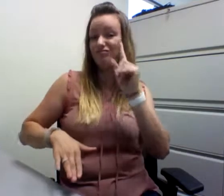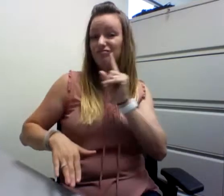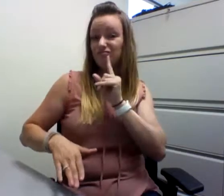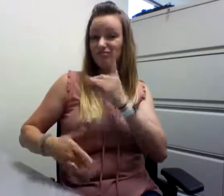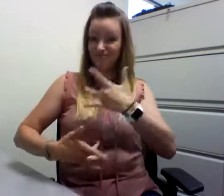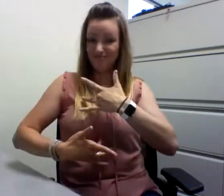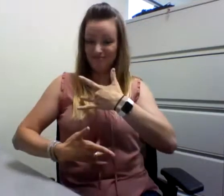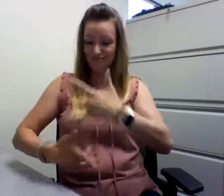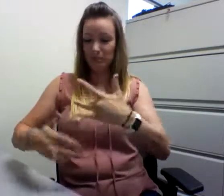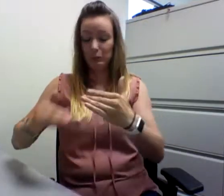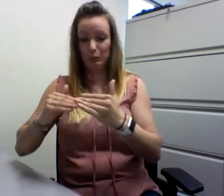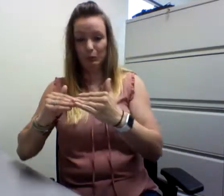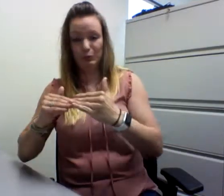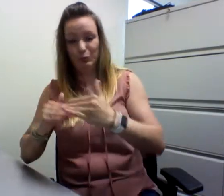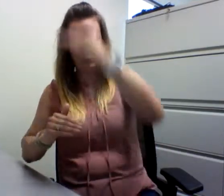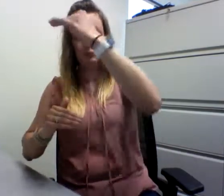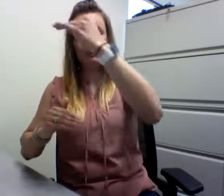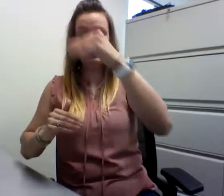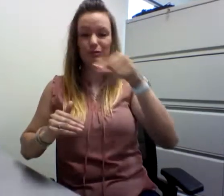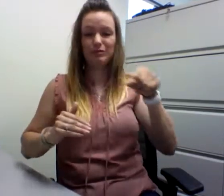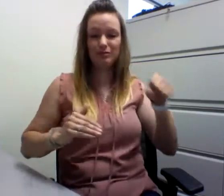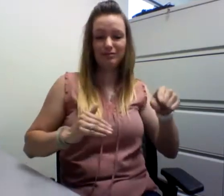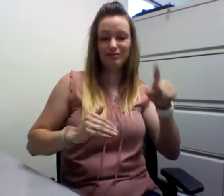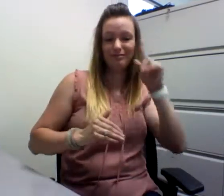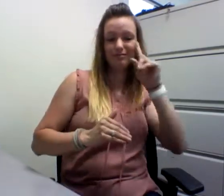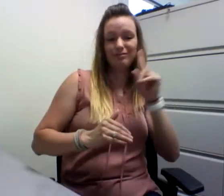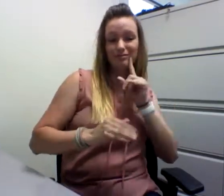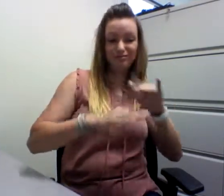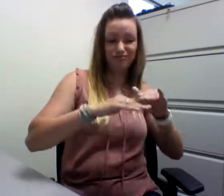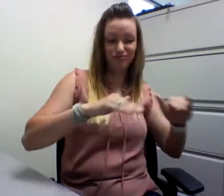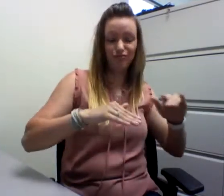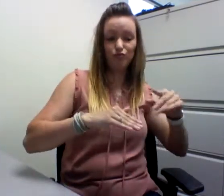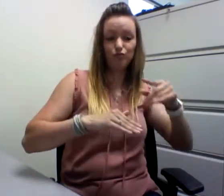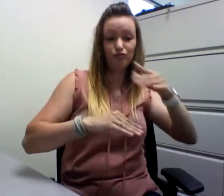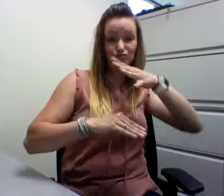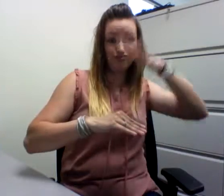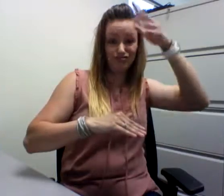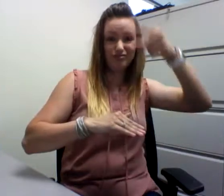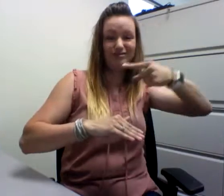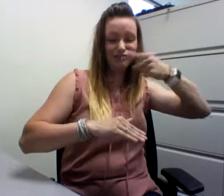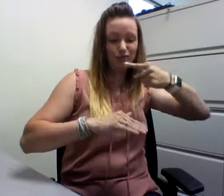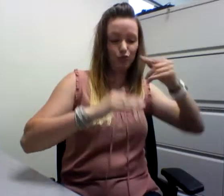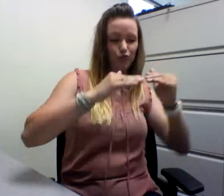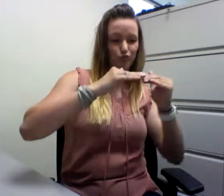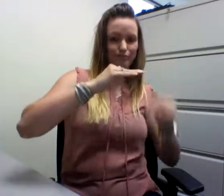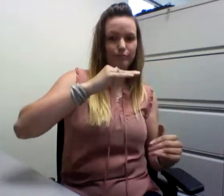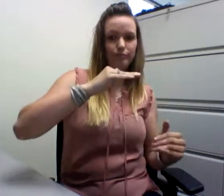Deaf children of Deaf parents exceed in all areas compared to Deaf children of hearing parents